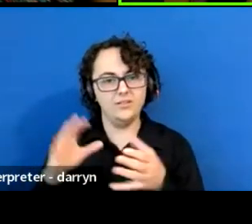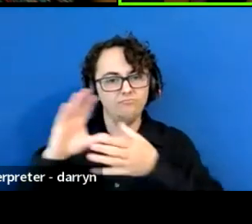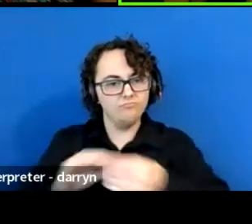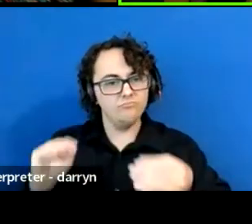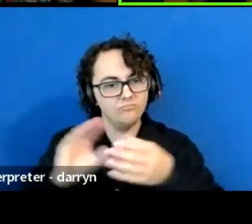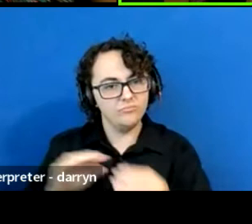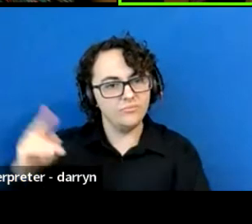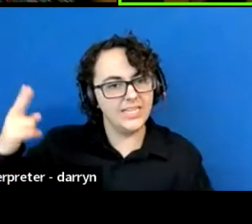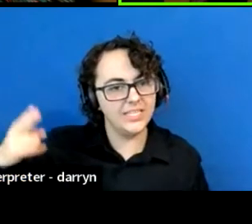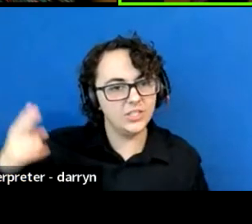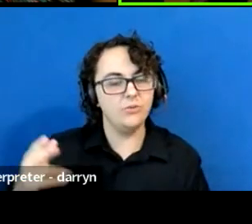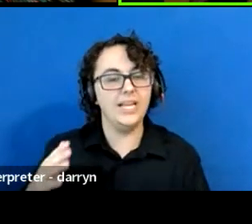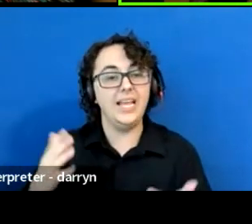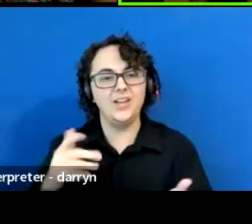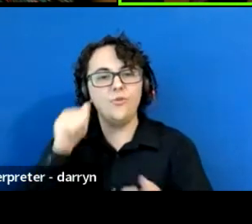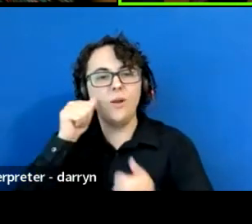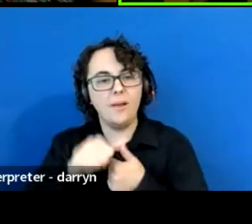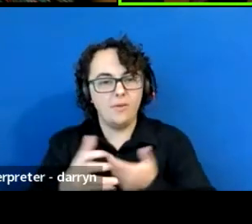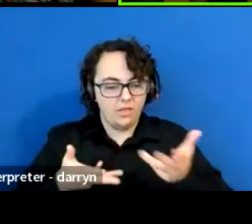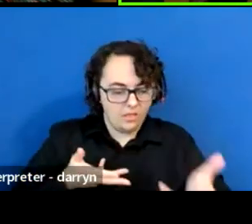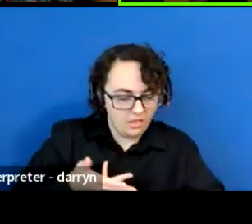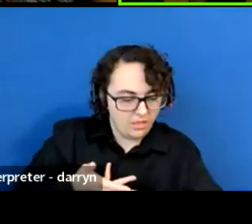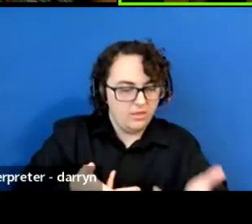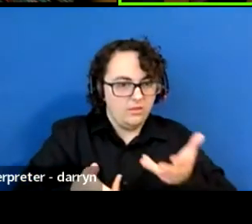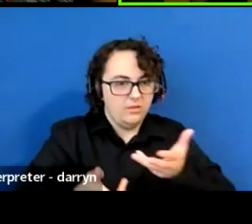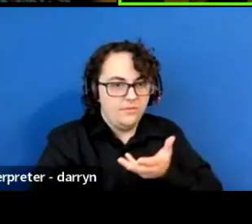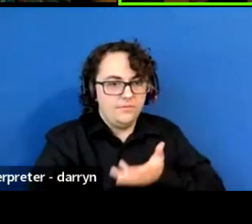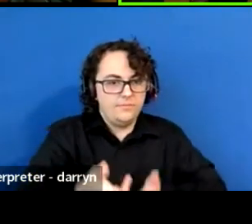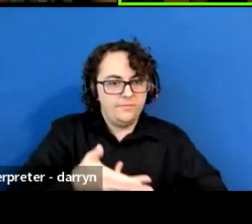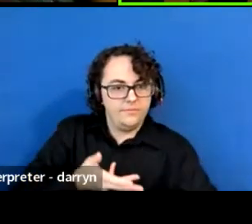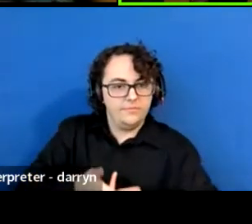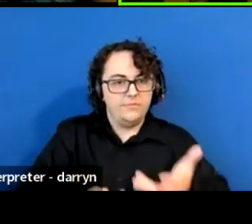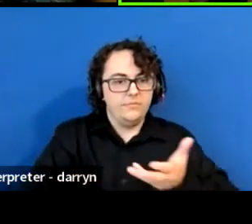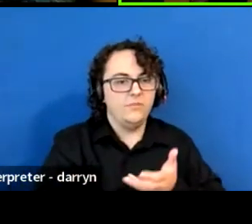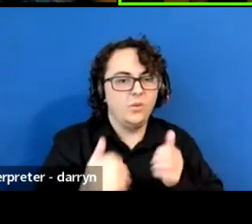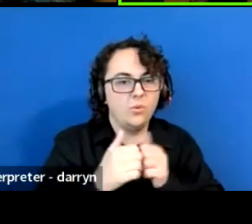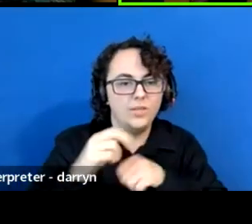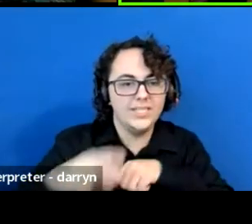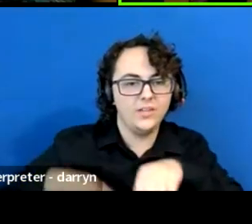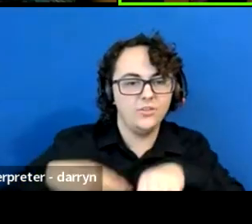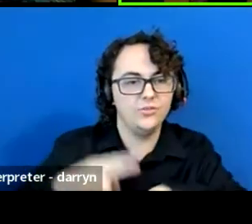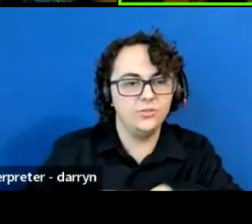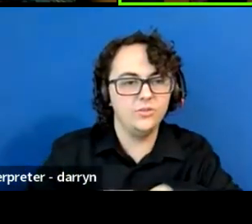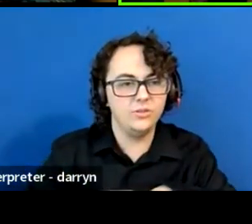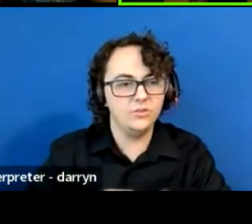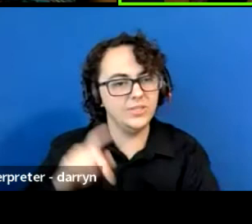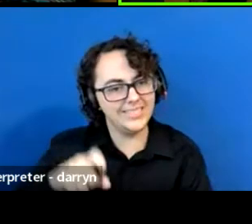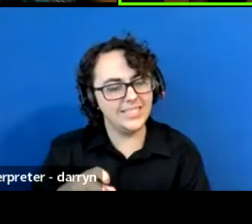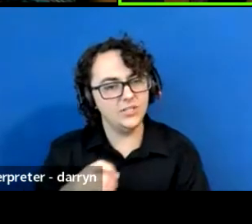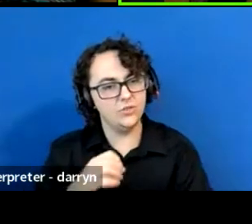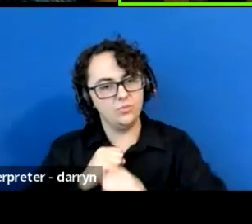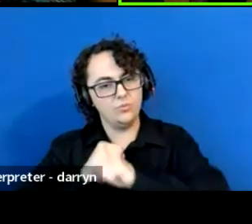with it nature. We need to protect because we need to do this for kids